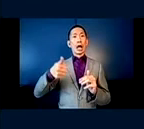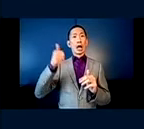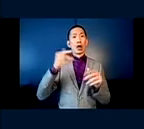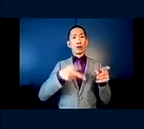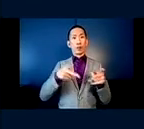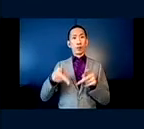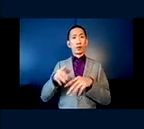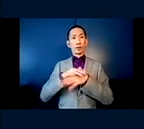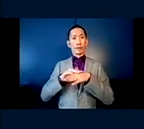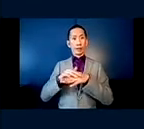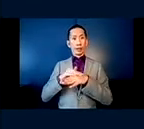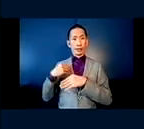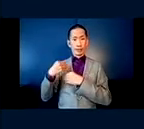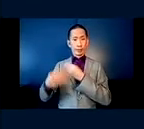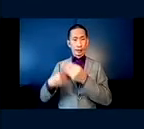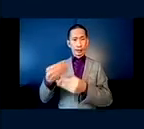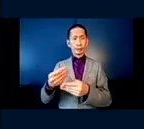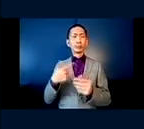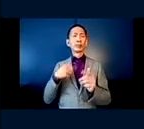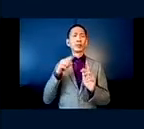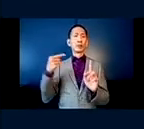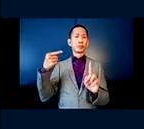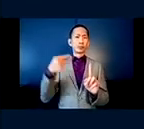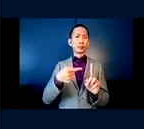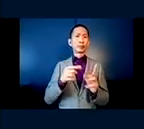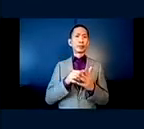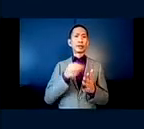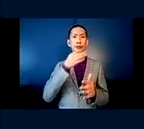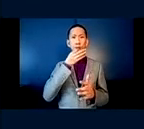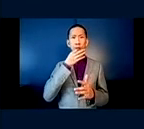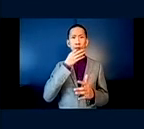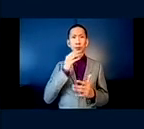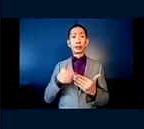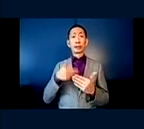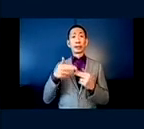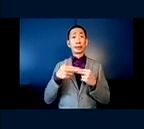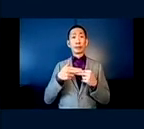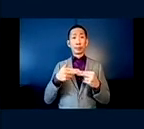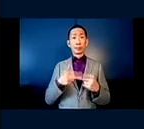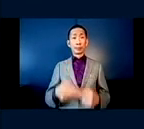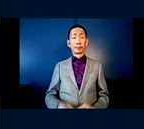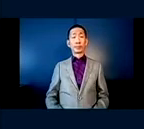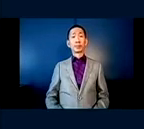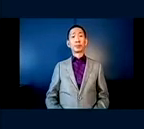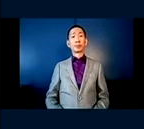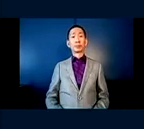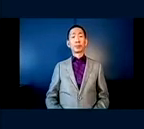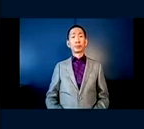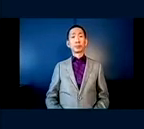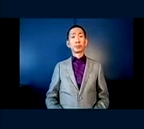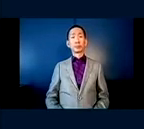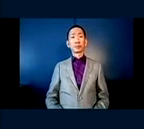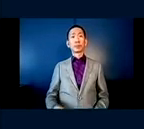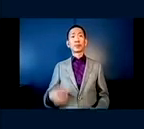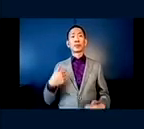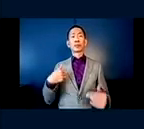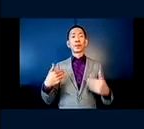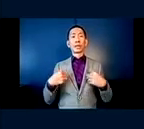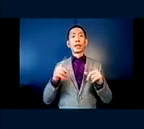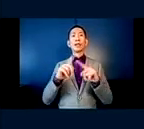HAD A HIGHER PROPORTION OF NATIVE AMERICAN GENT ANCESTRY GENETIC ANCESTRY.